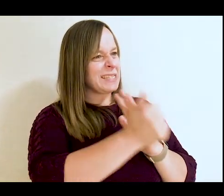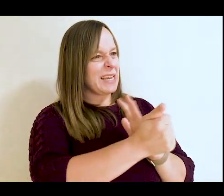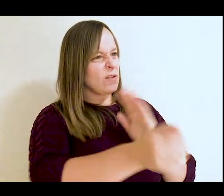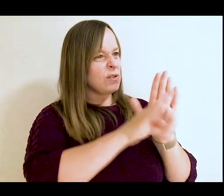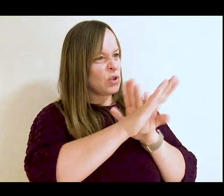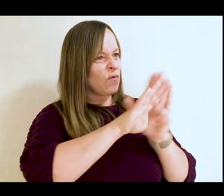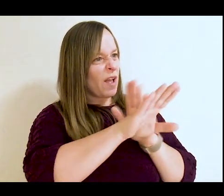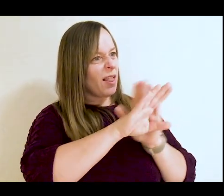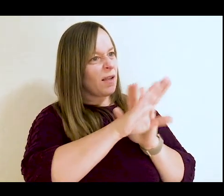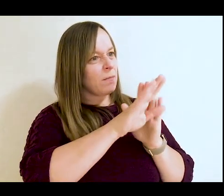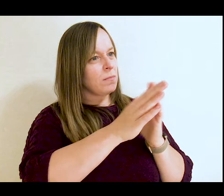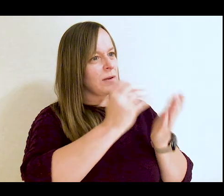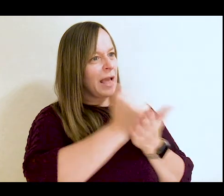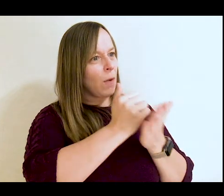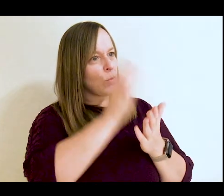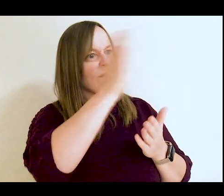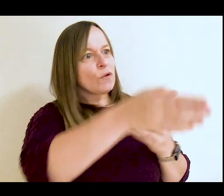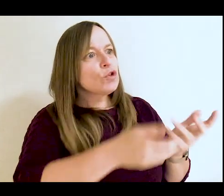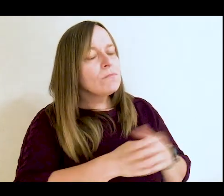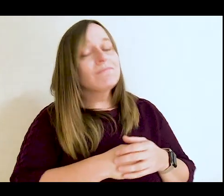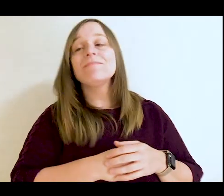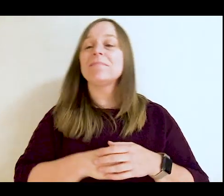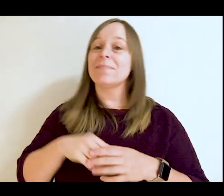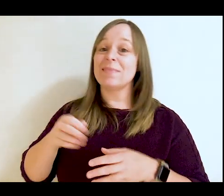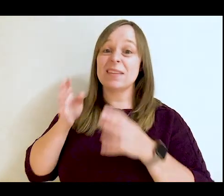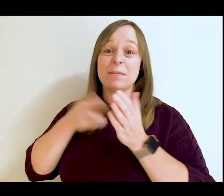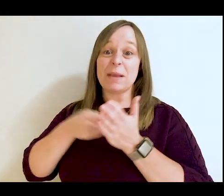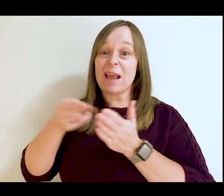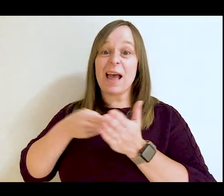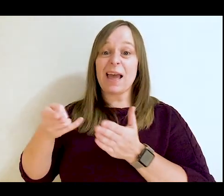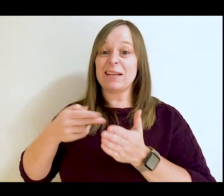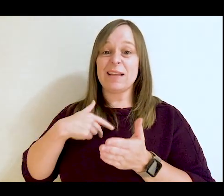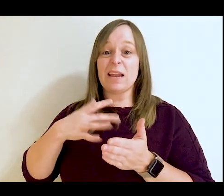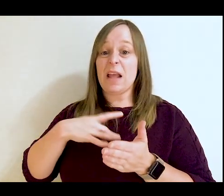skills did you develop to help you in the future? S: To be honest, I didn't like